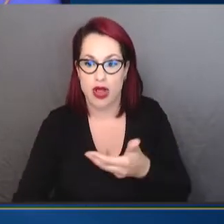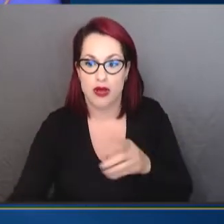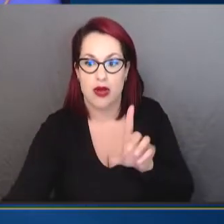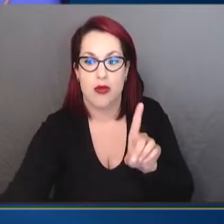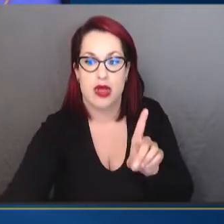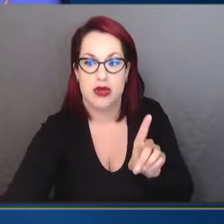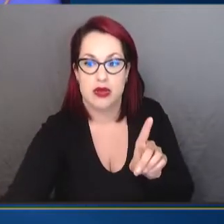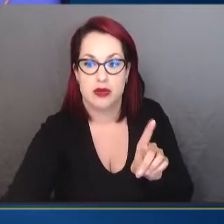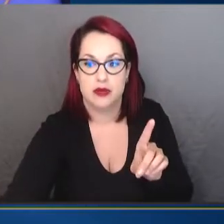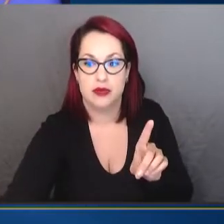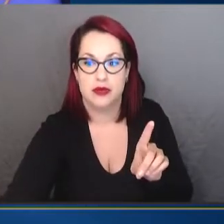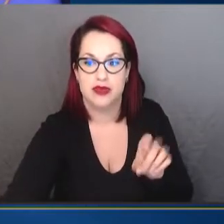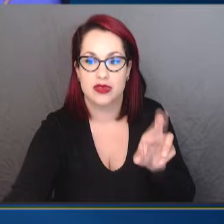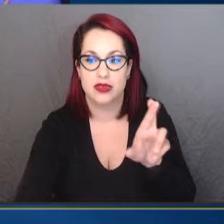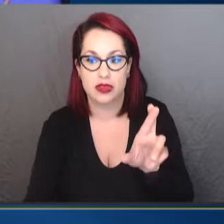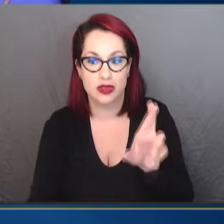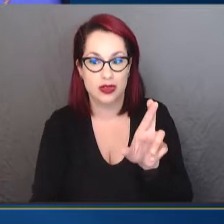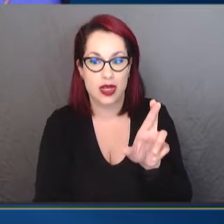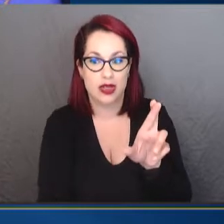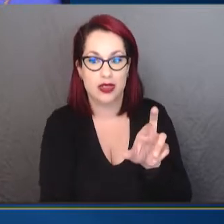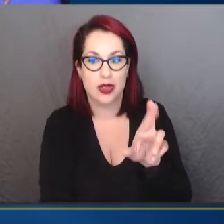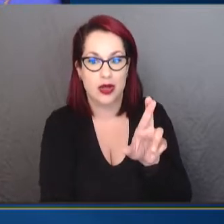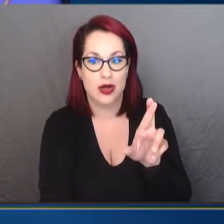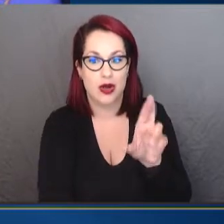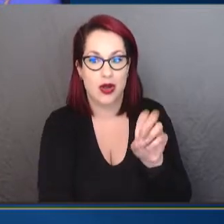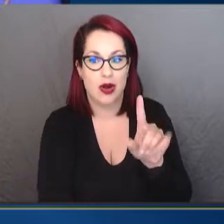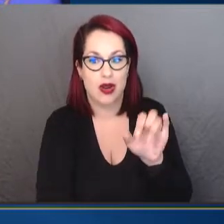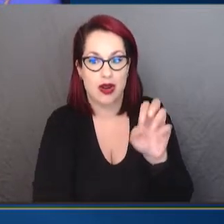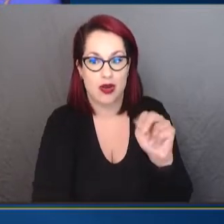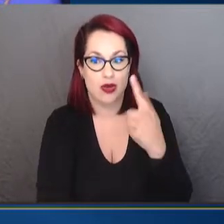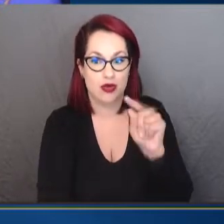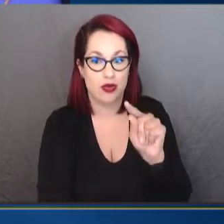Marvin Figueroa: